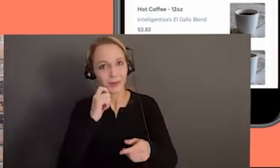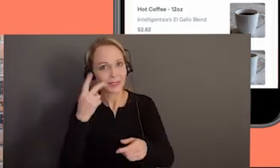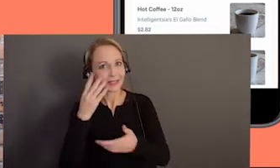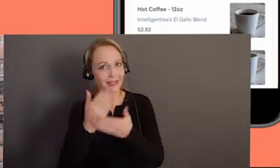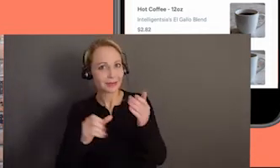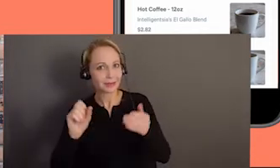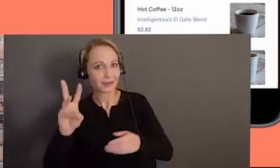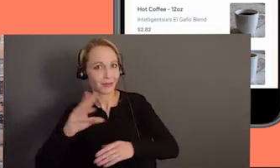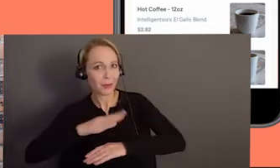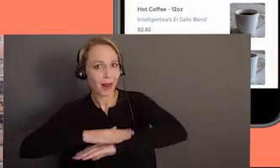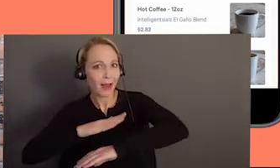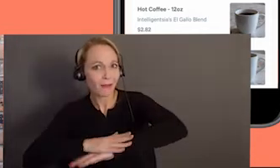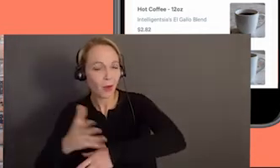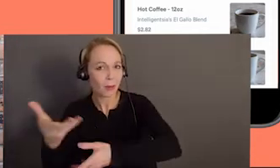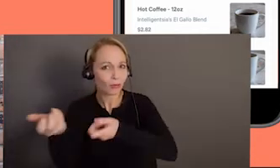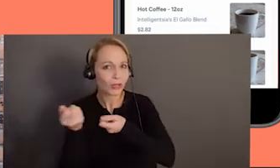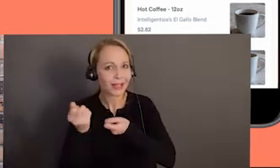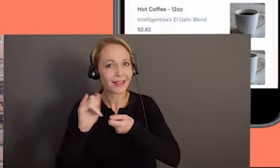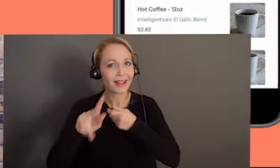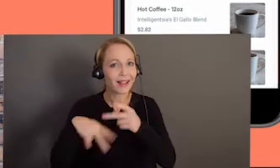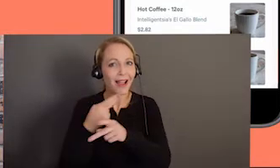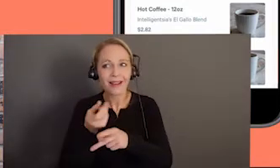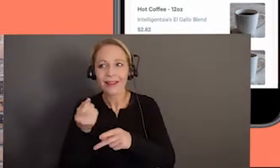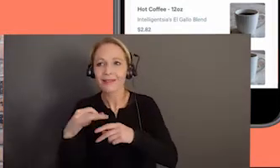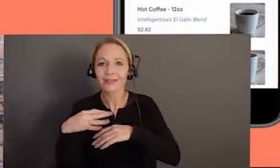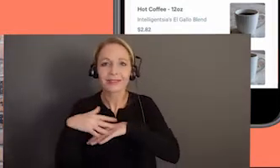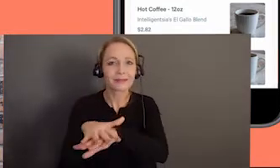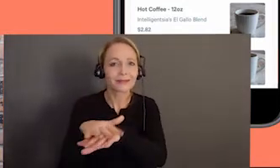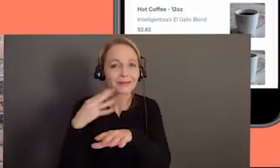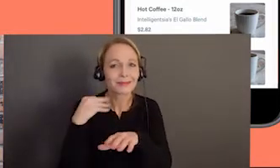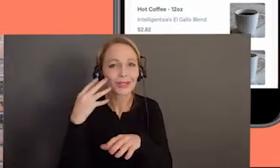BRINGING THAT SEAMLESS EXPERIENCE FROM WHAT USED TO BE